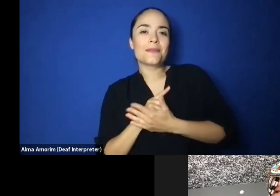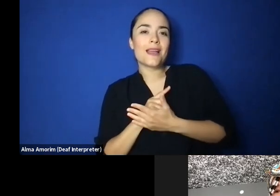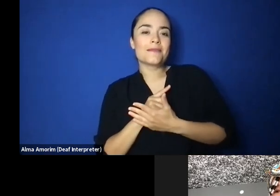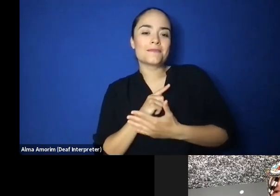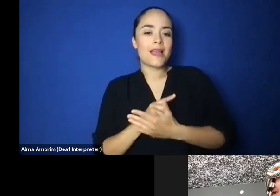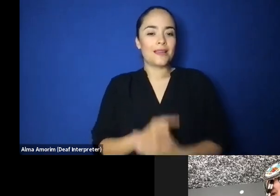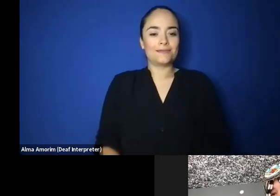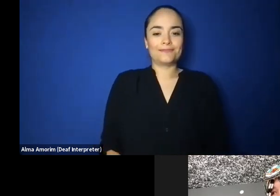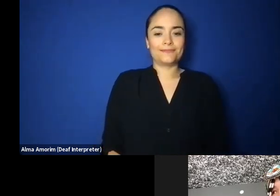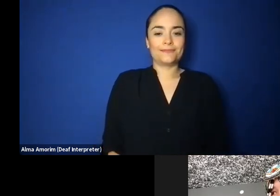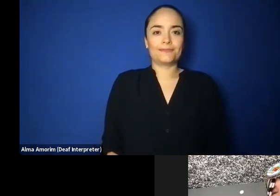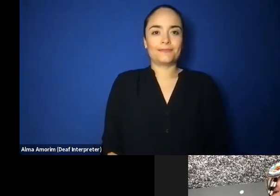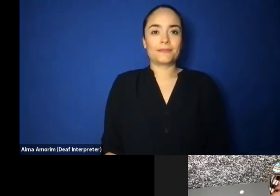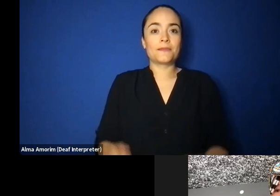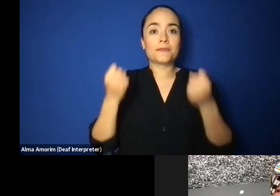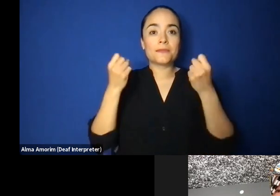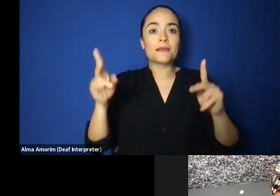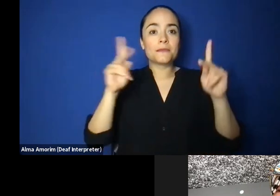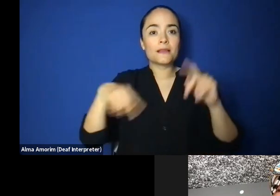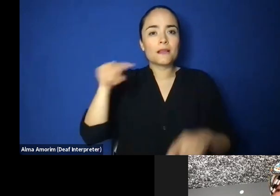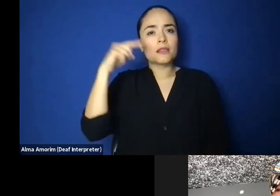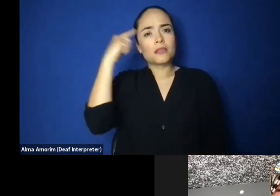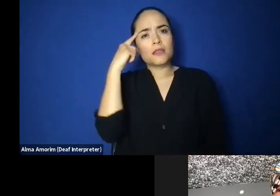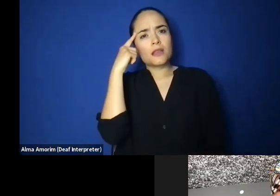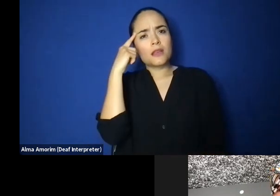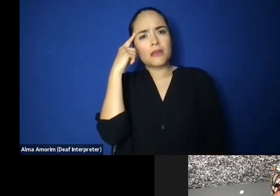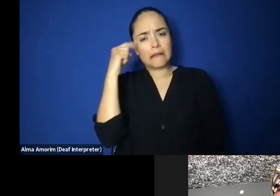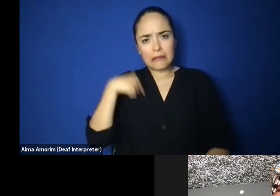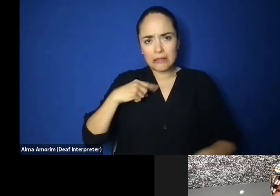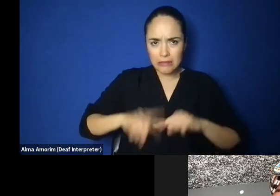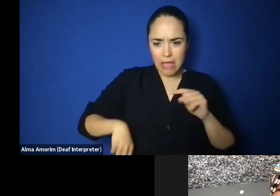think that we don't, that they're not a good dancer, and that's just not true. We all have that rhythm,